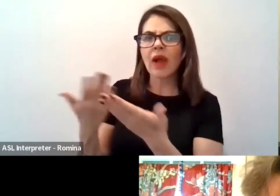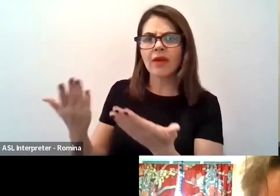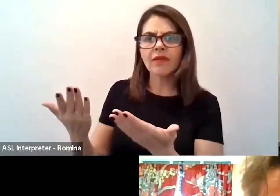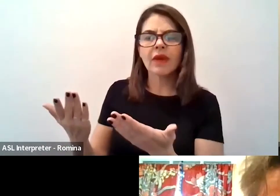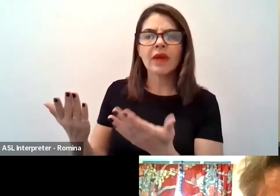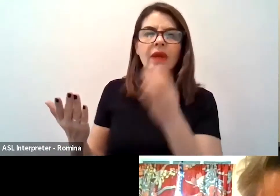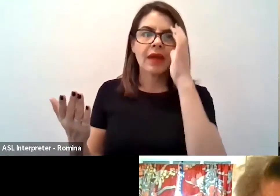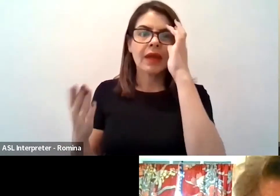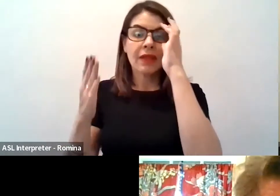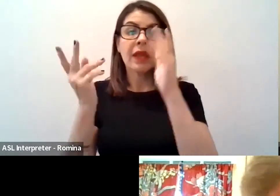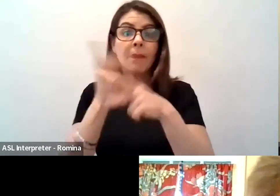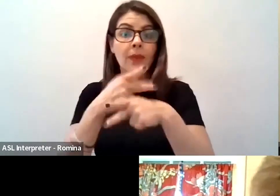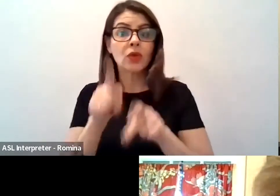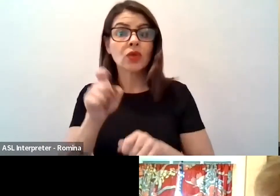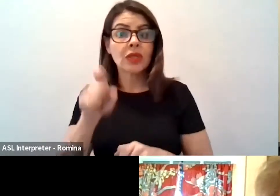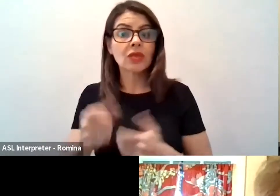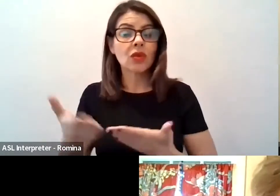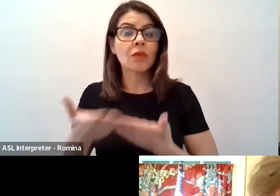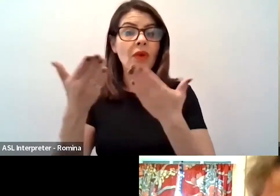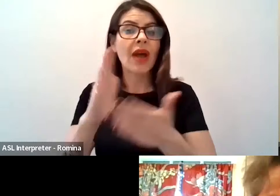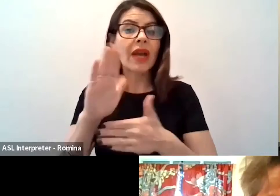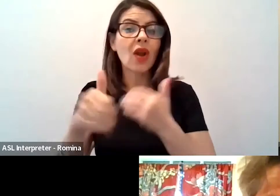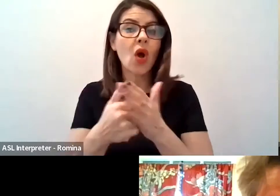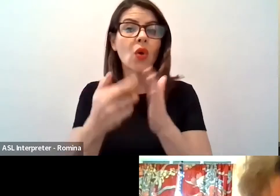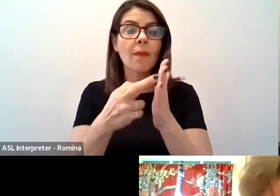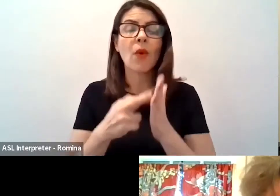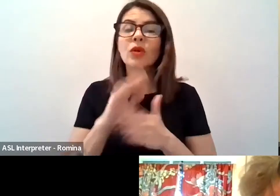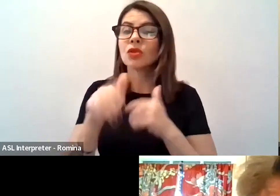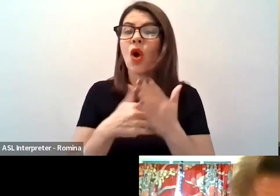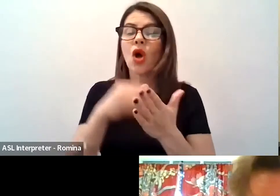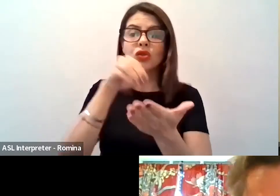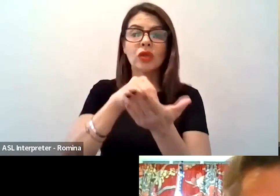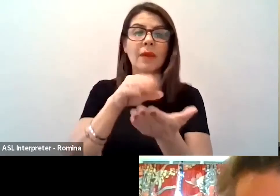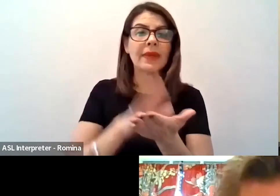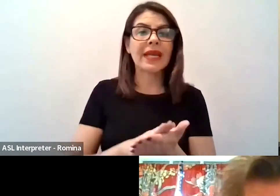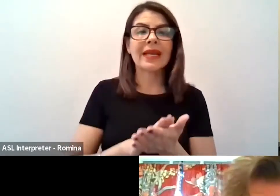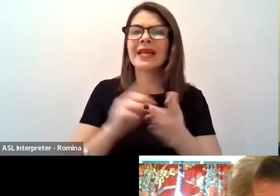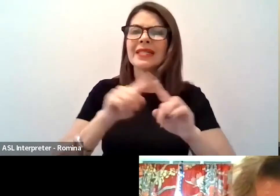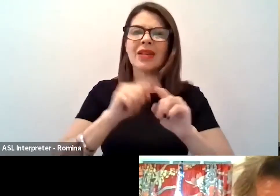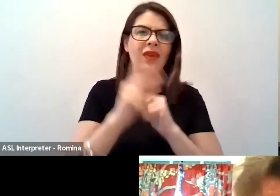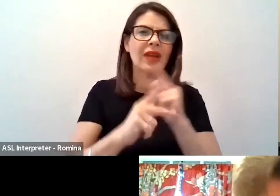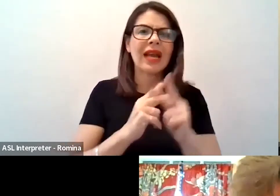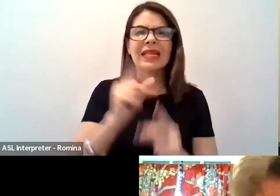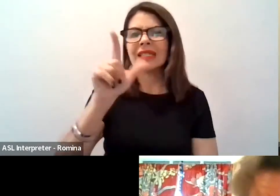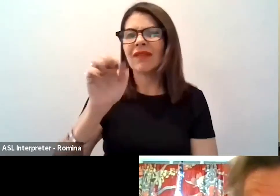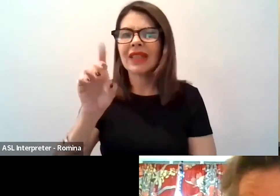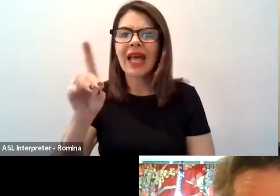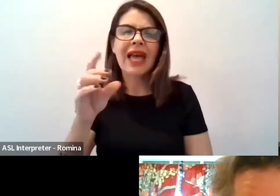The producer must provide all reports all documentation of sanitary, asbestos led, structural.